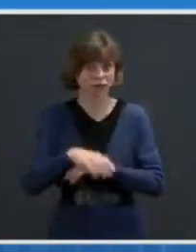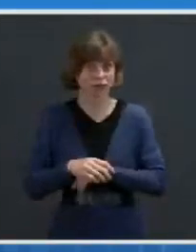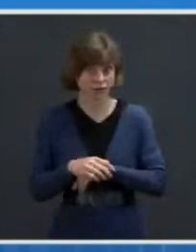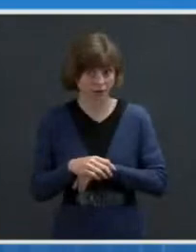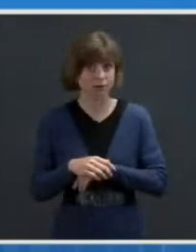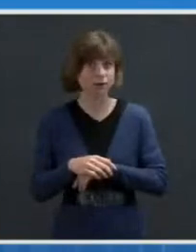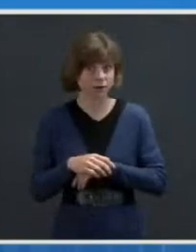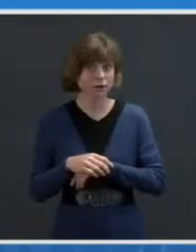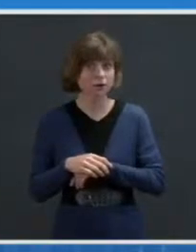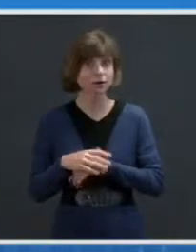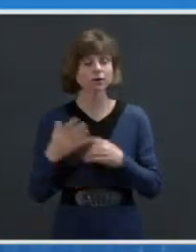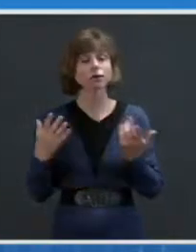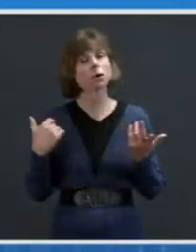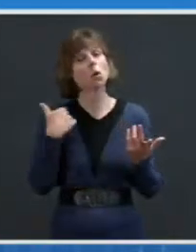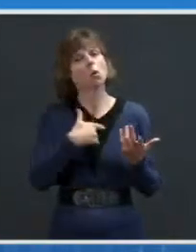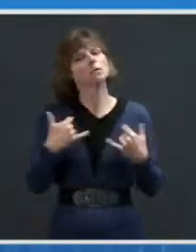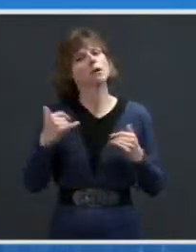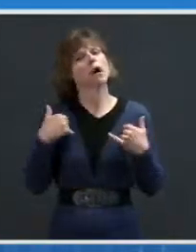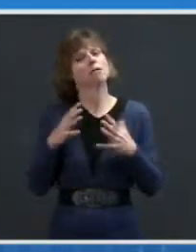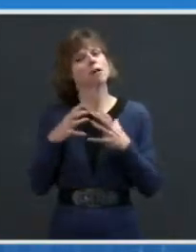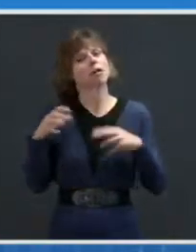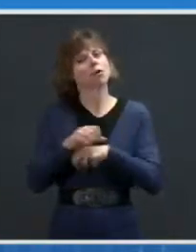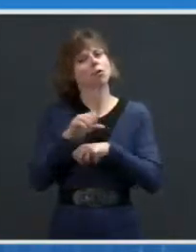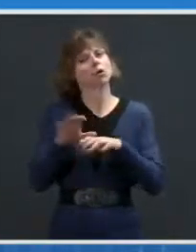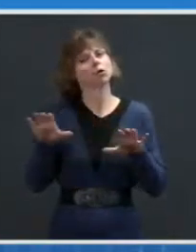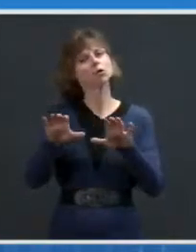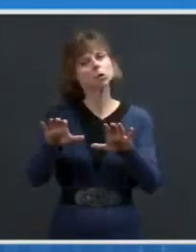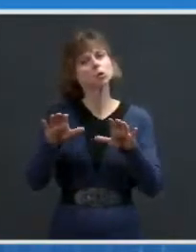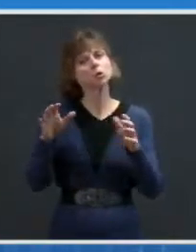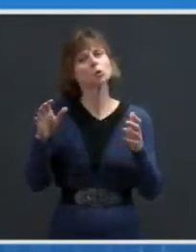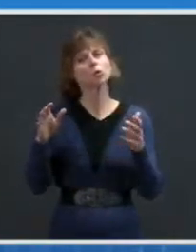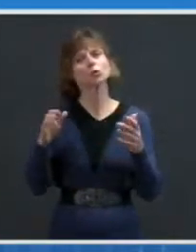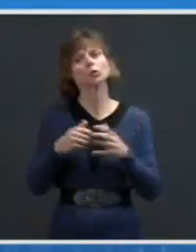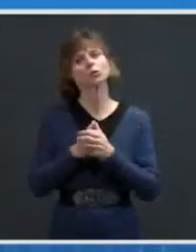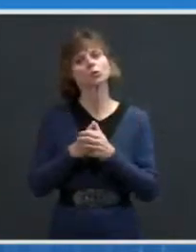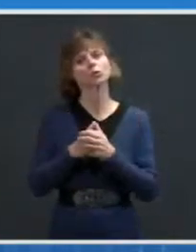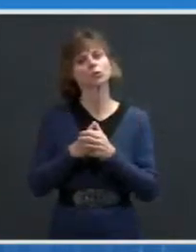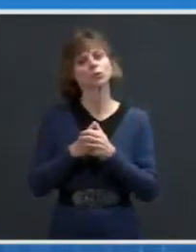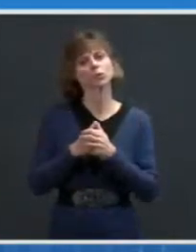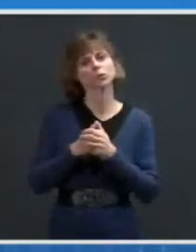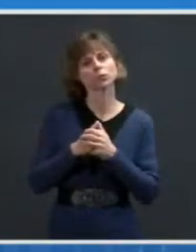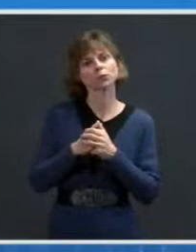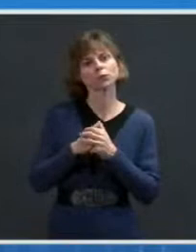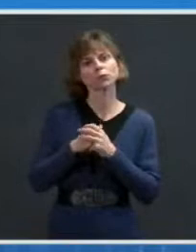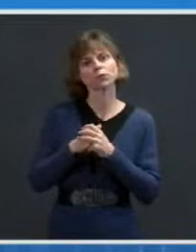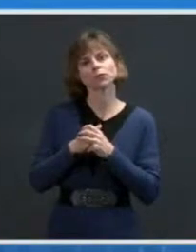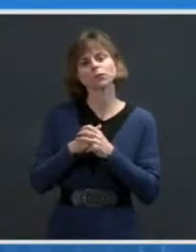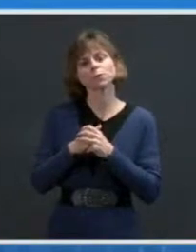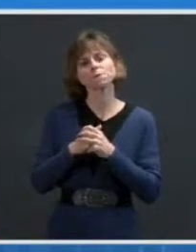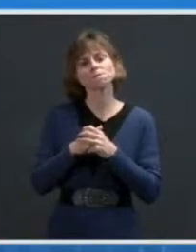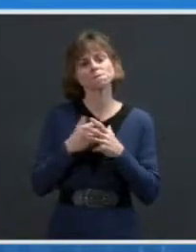OVER THE WEEKEND, WE EXPERIENCED NEW DAILY RECORDS OF VACCINATIONS.